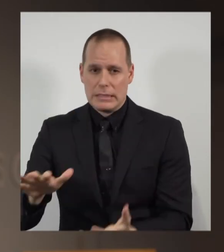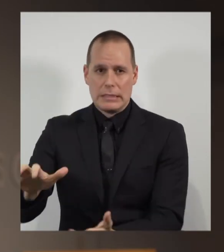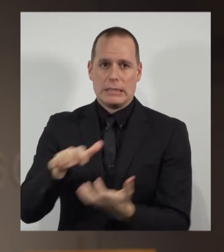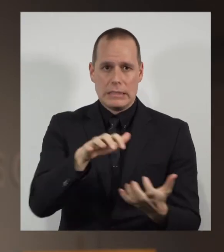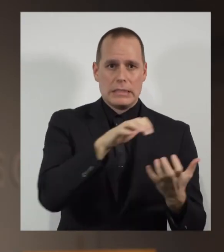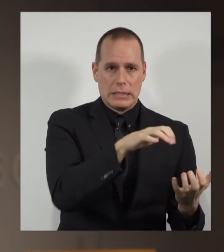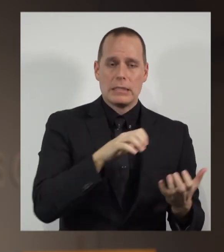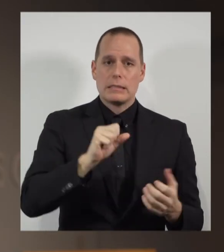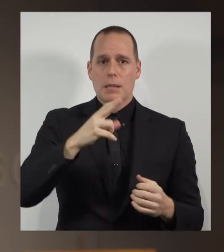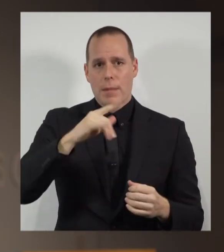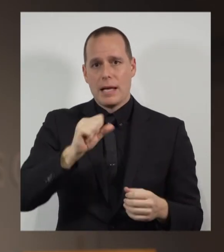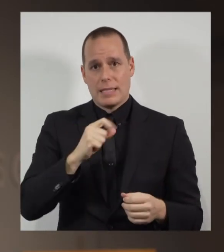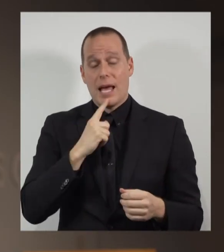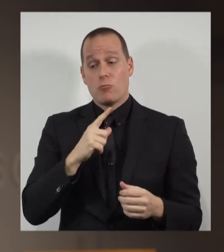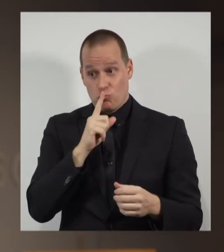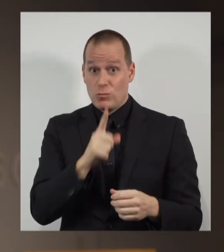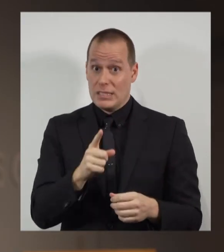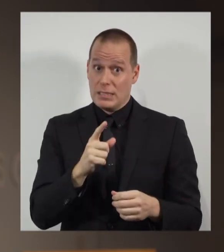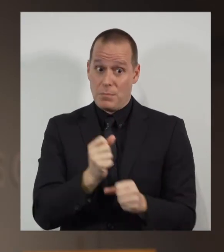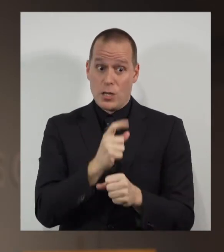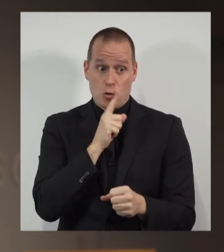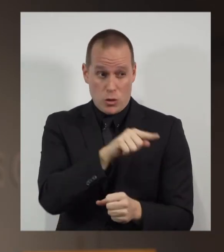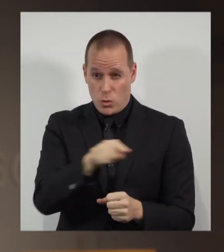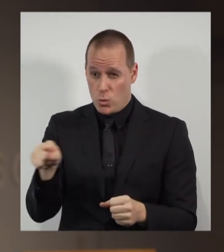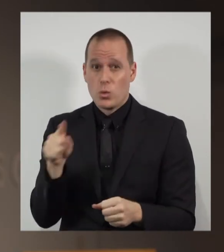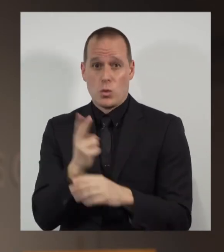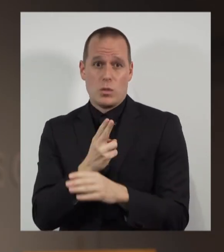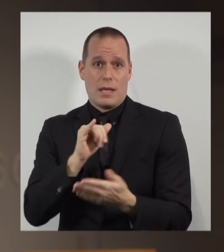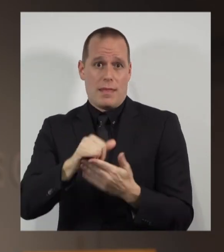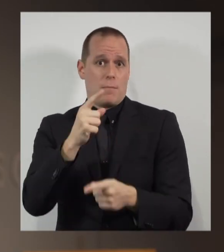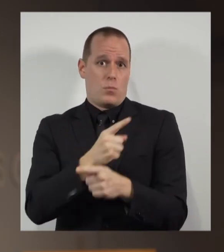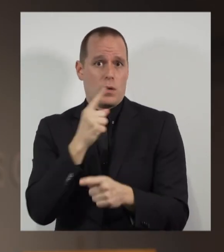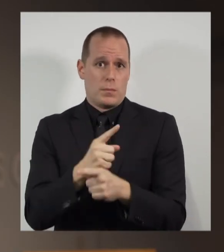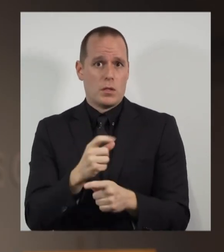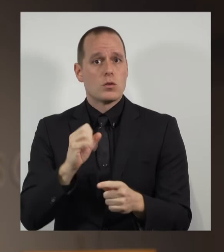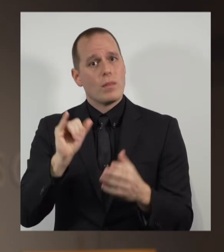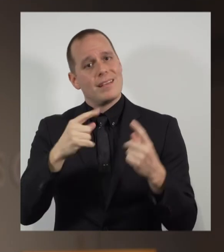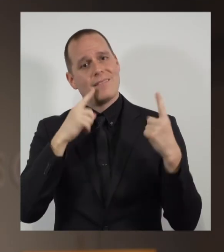as well as doubling down on using PPE correctly so that it is effective.